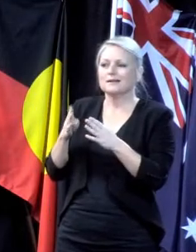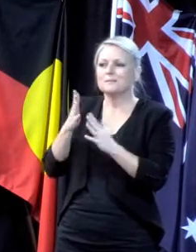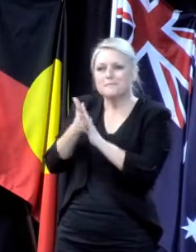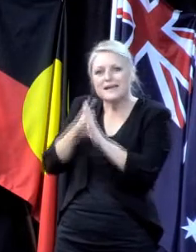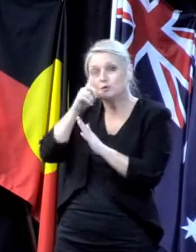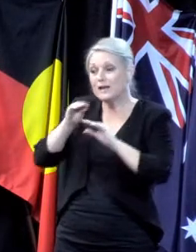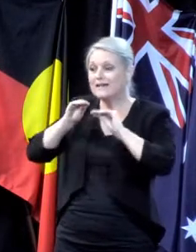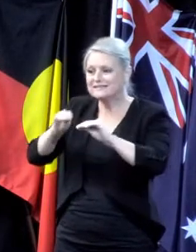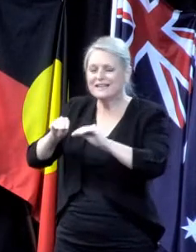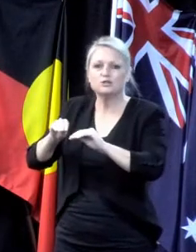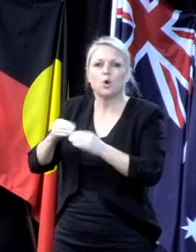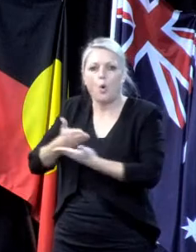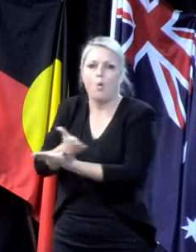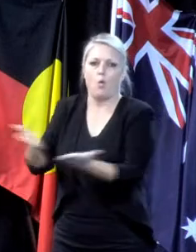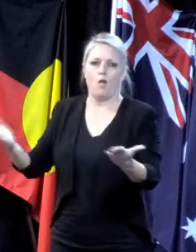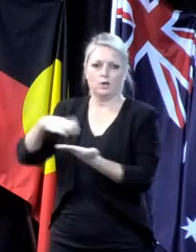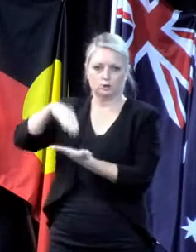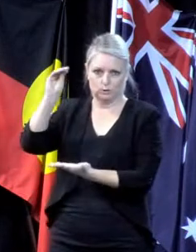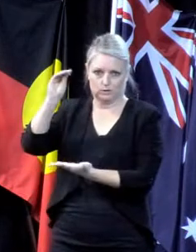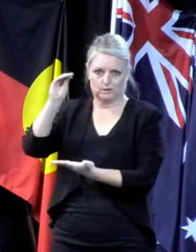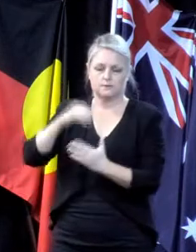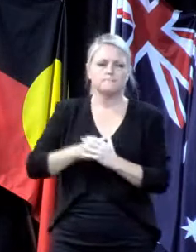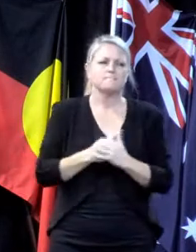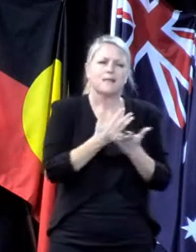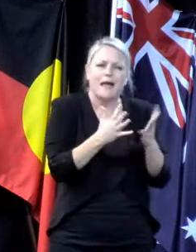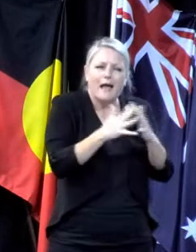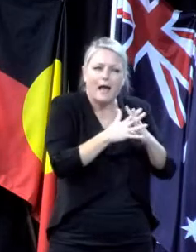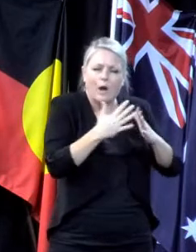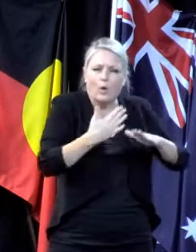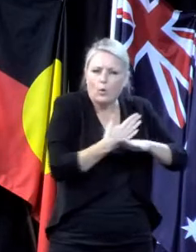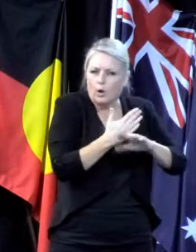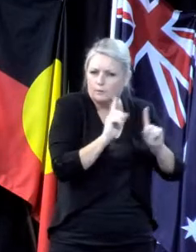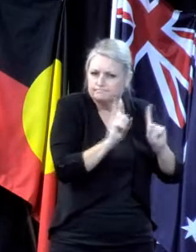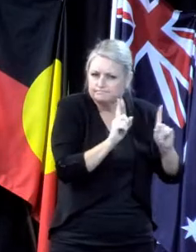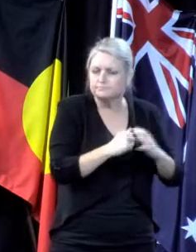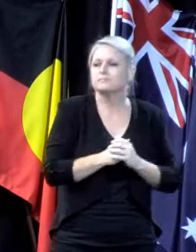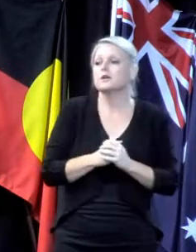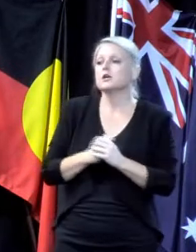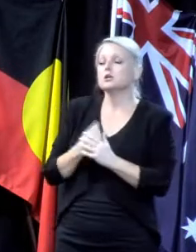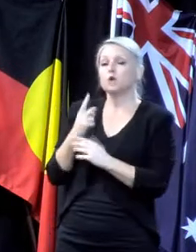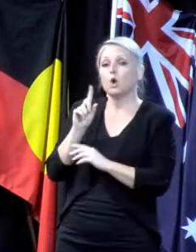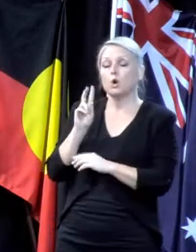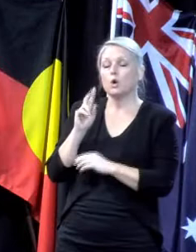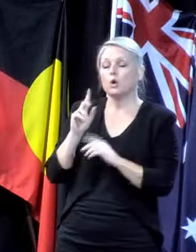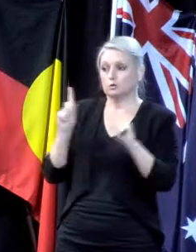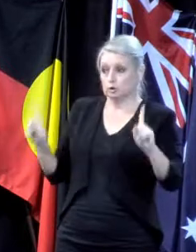Alright, can you tell me how that works? So, that works by - with two teachers in a classroom,